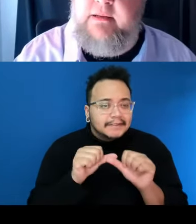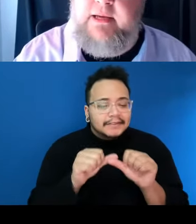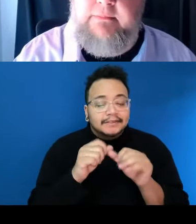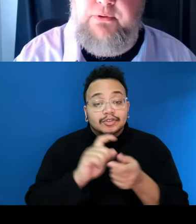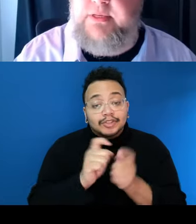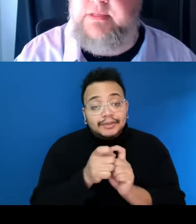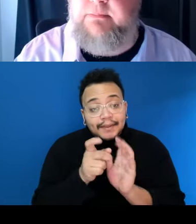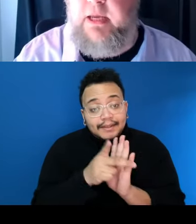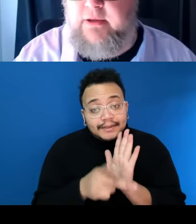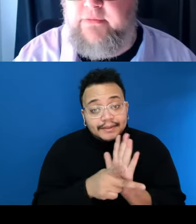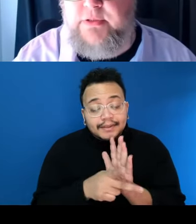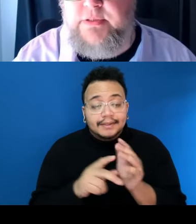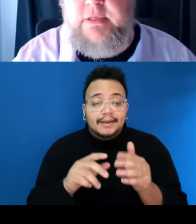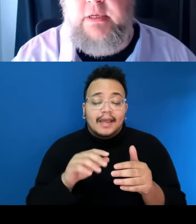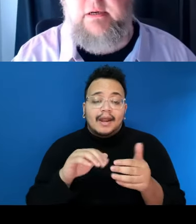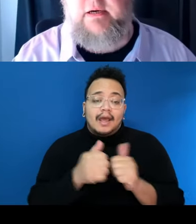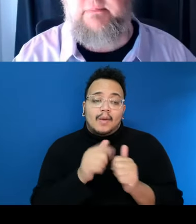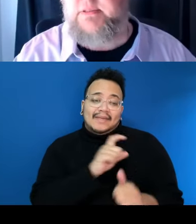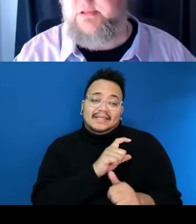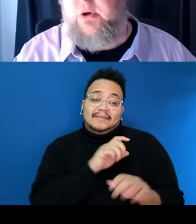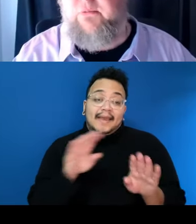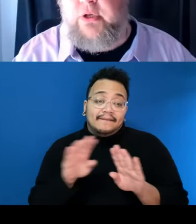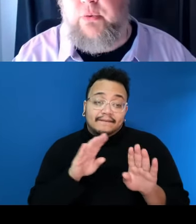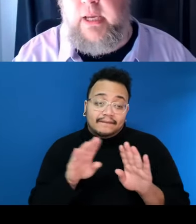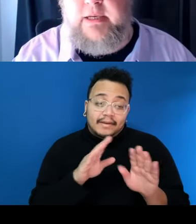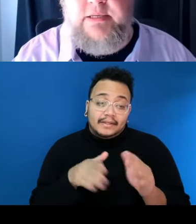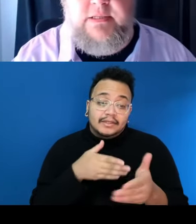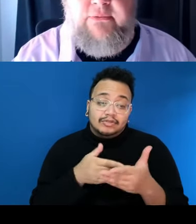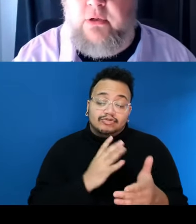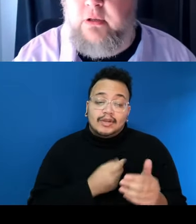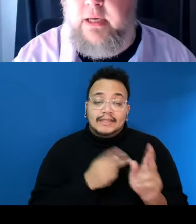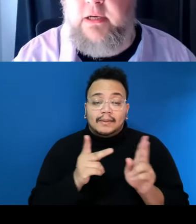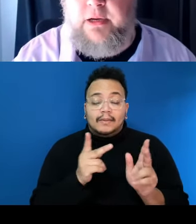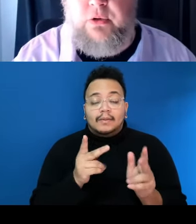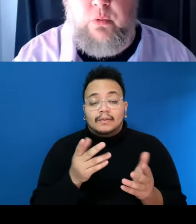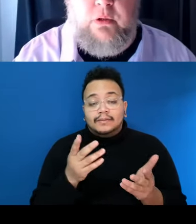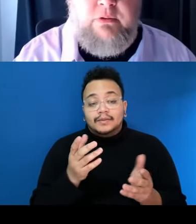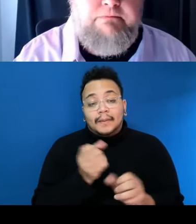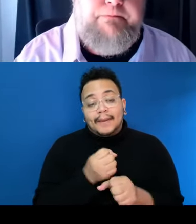and policing behaviors to hopefully create a safer and kinder world.